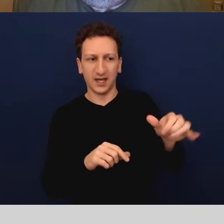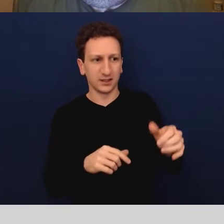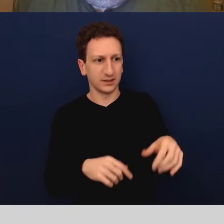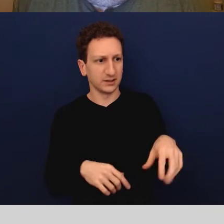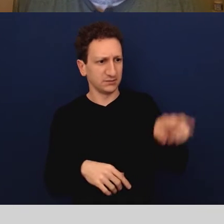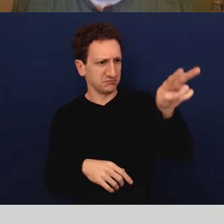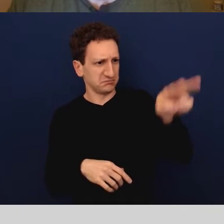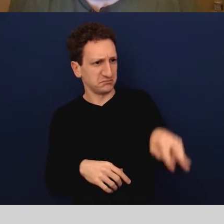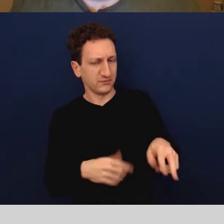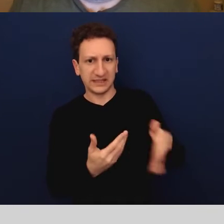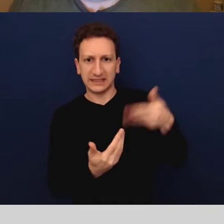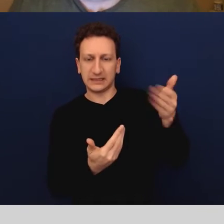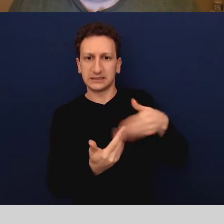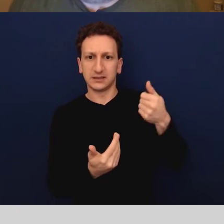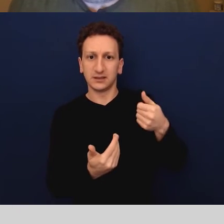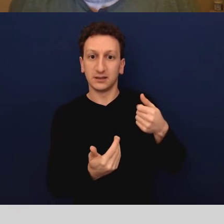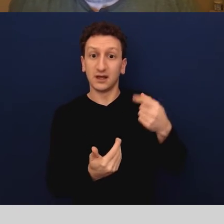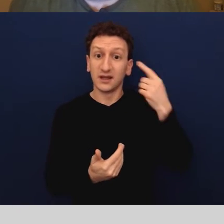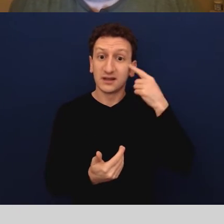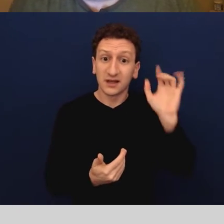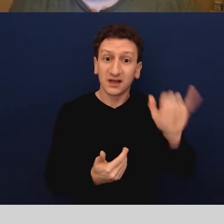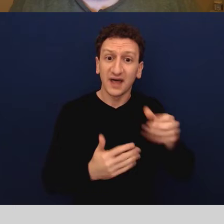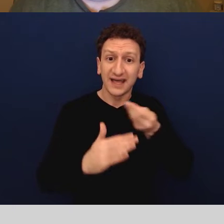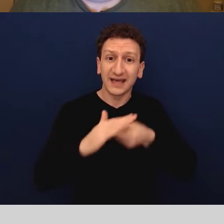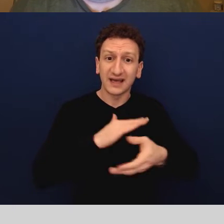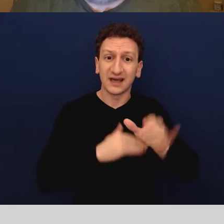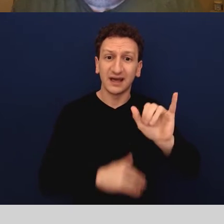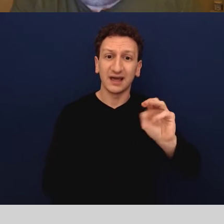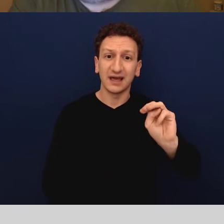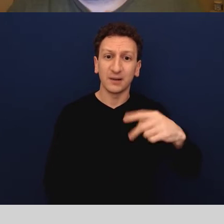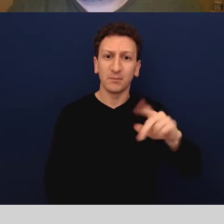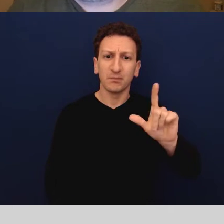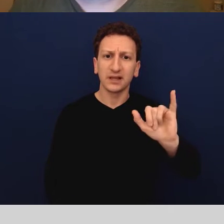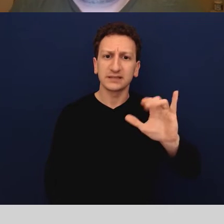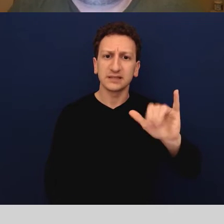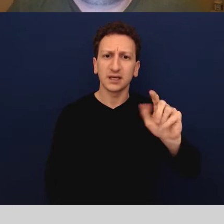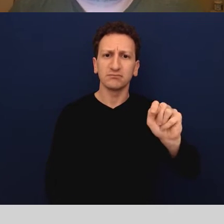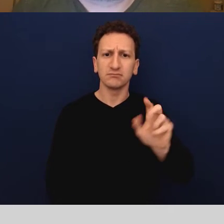You can call it implicit but really if Python does it, it's probably okay.